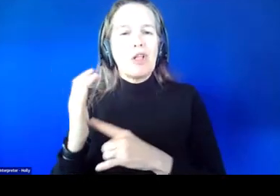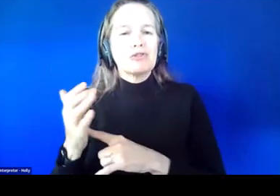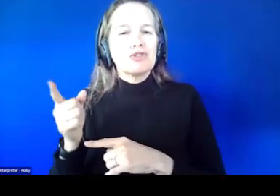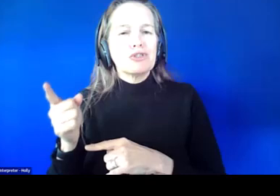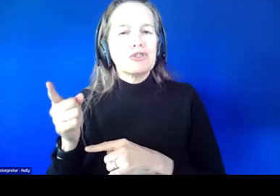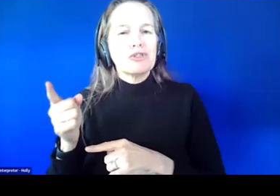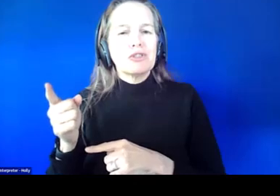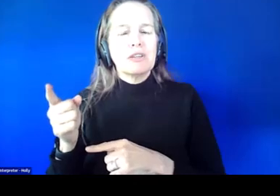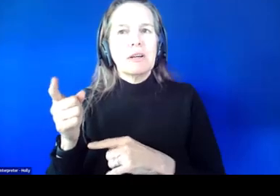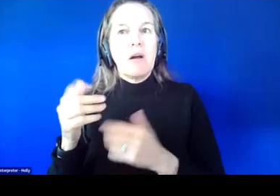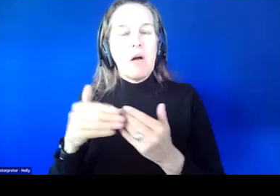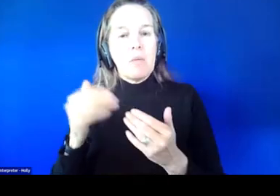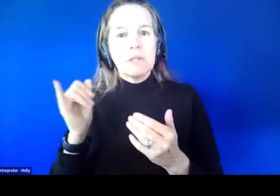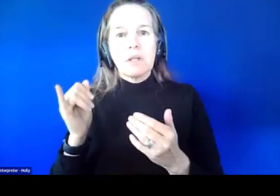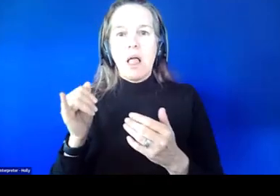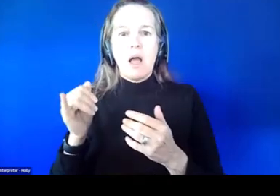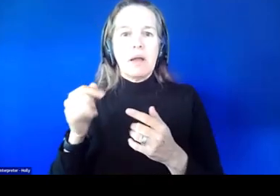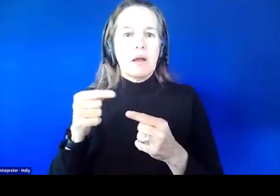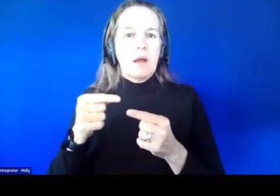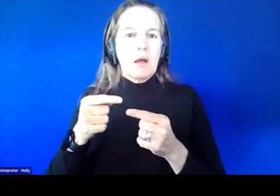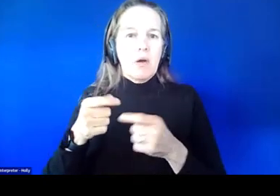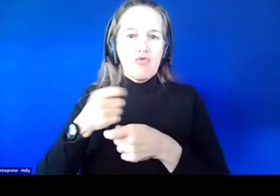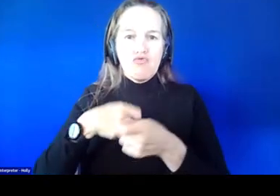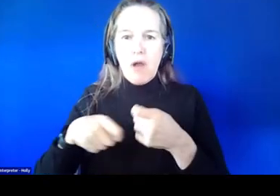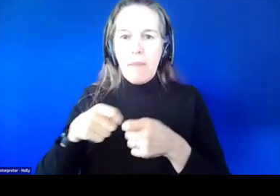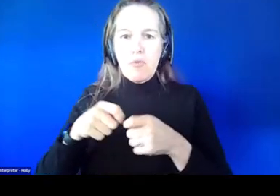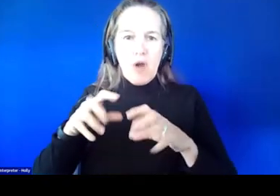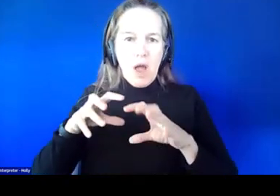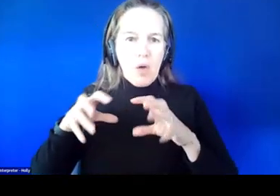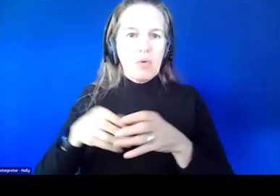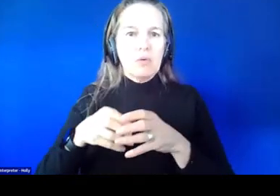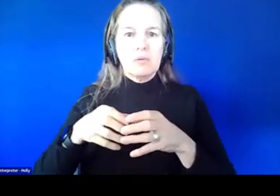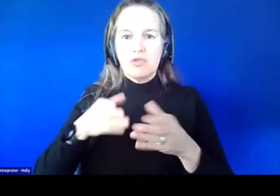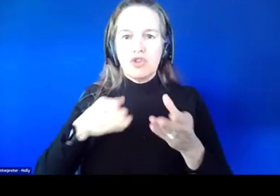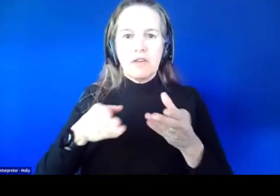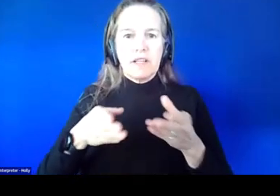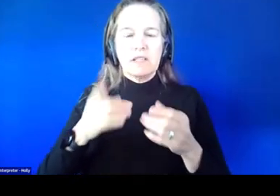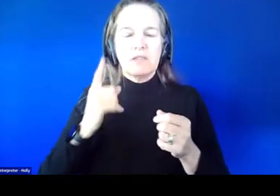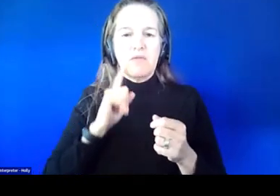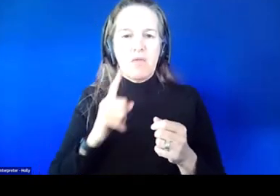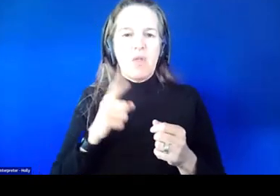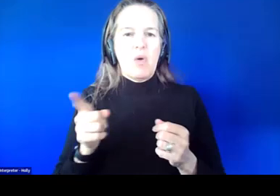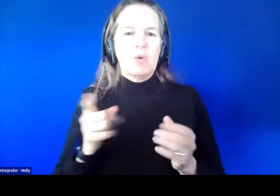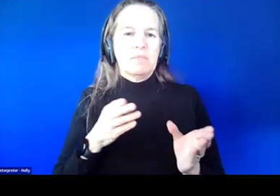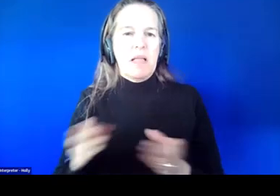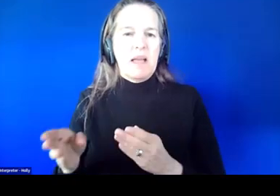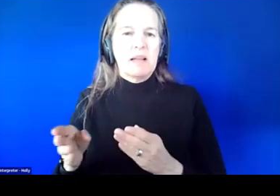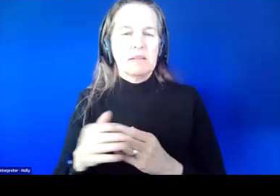wraparound service in those plans, right? In those plans for folks receiving services,